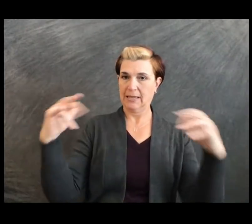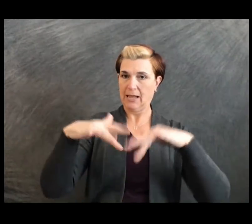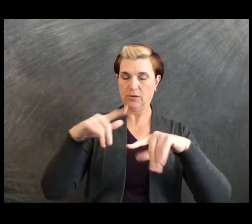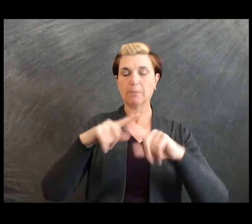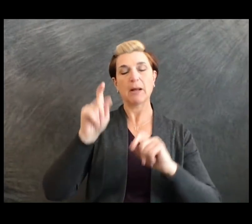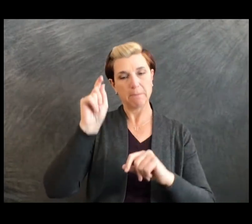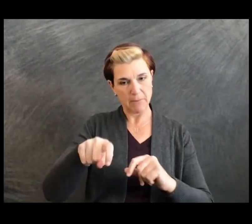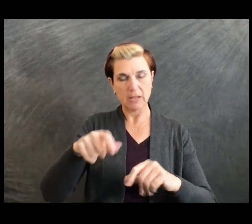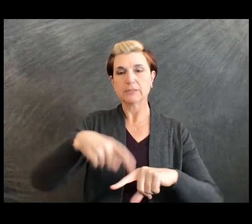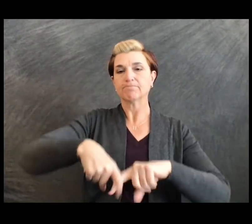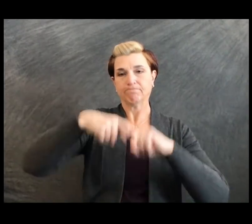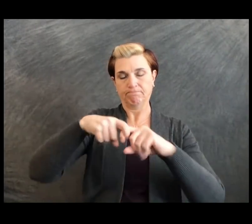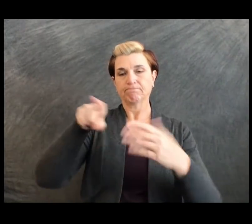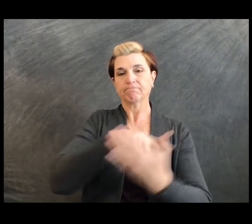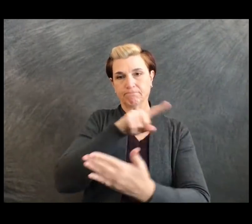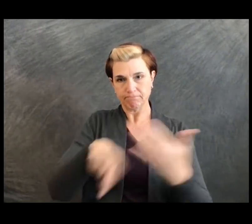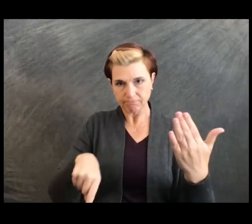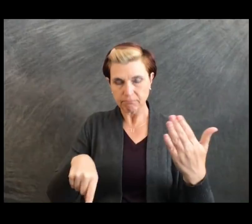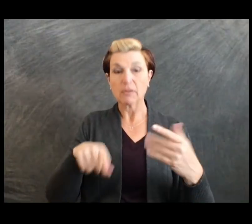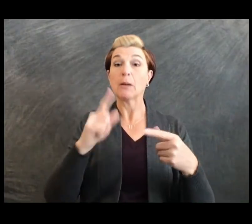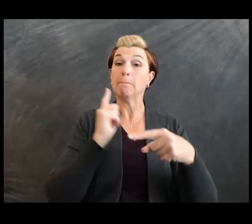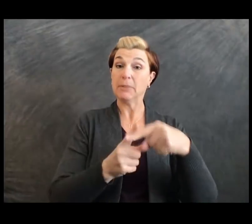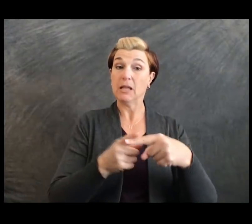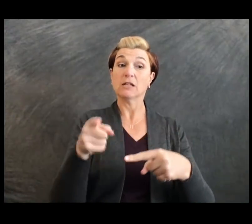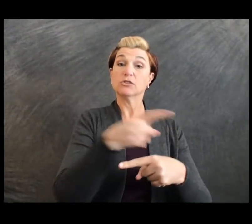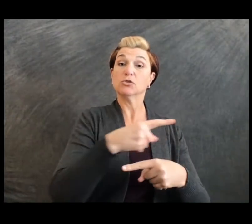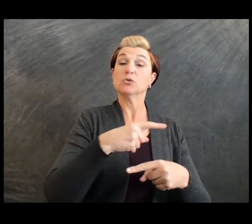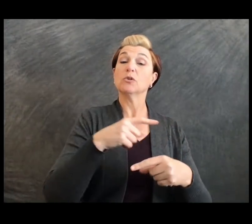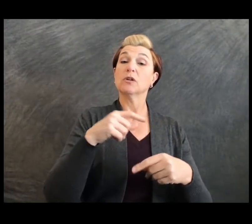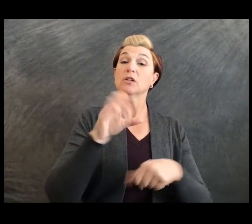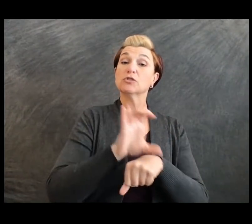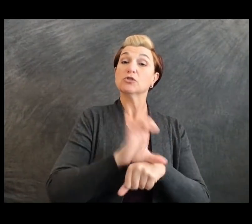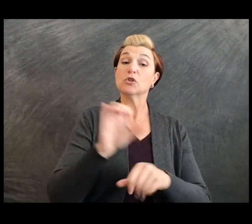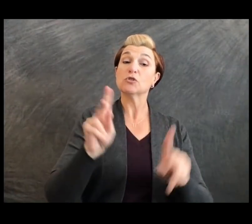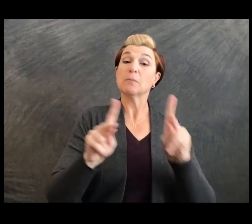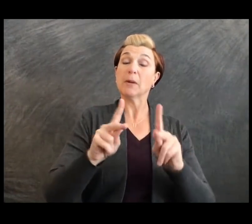food banks and come alongside of the most vulnerable and of course the chorus